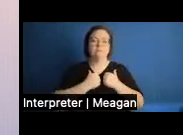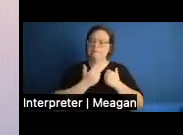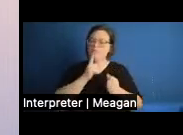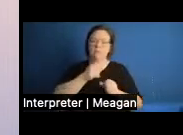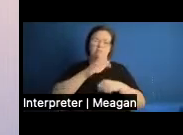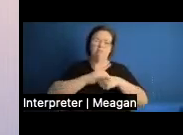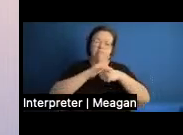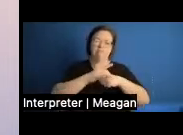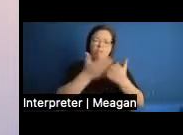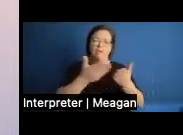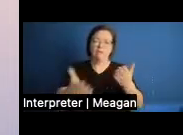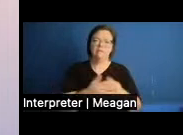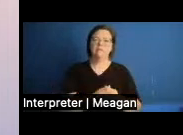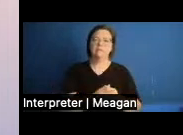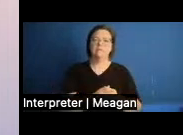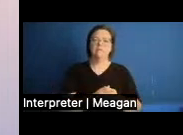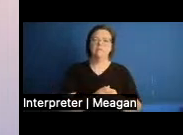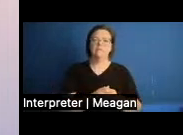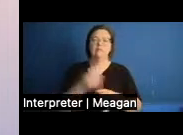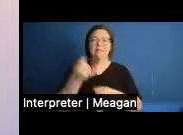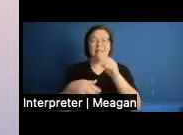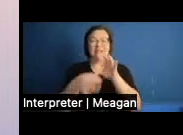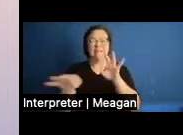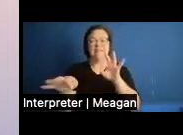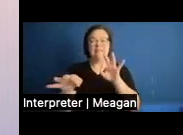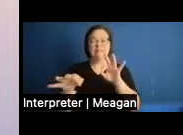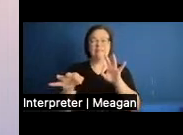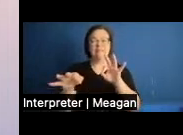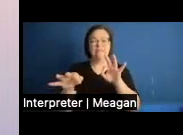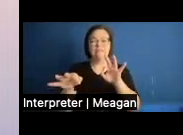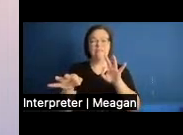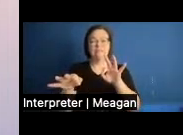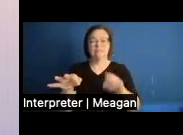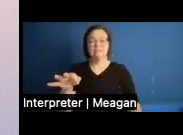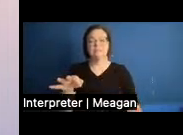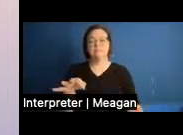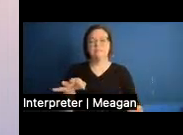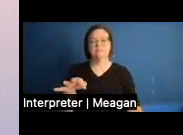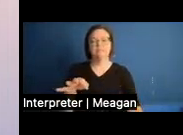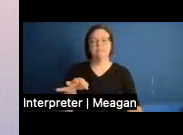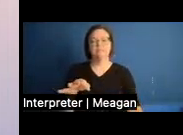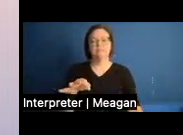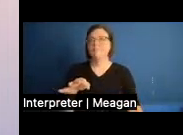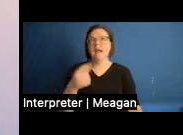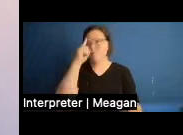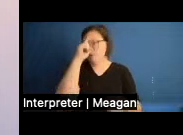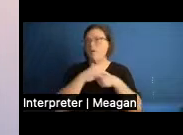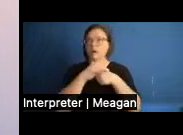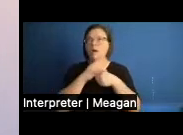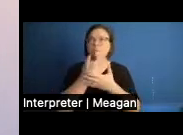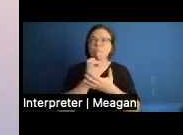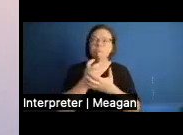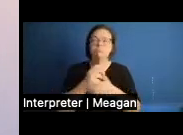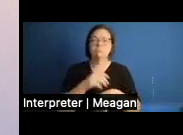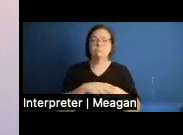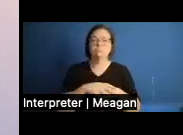And then this last sentence of hers just, I have lost sleep thinking about this. “Despair, when not